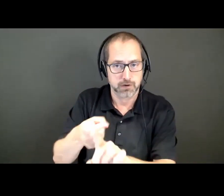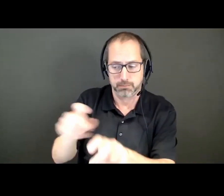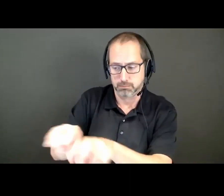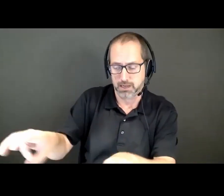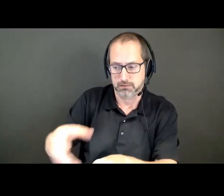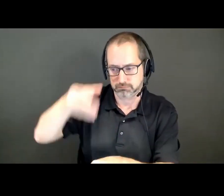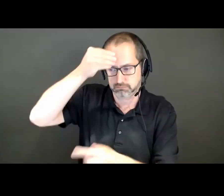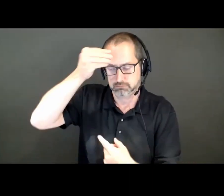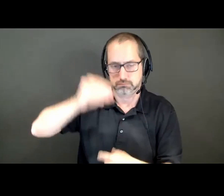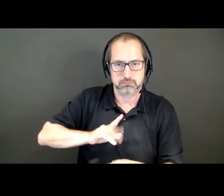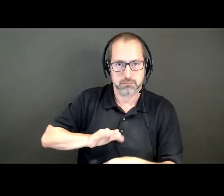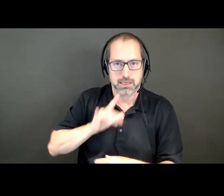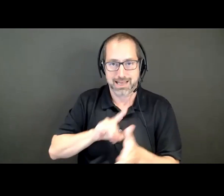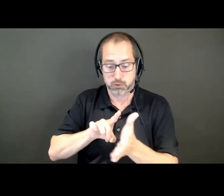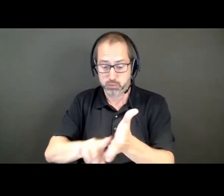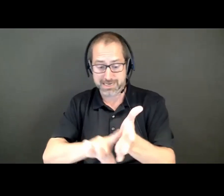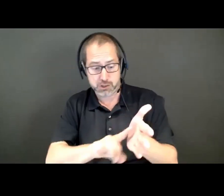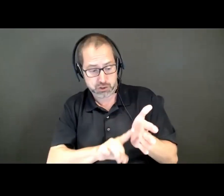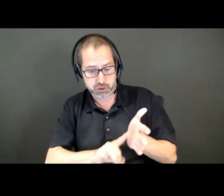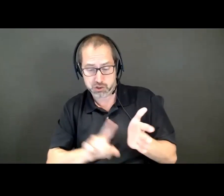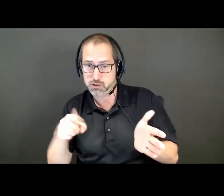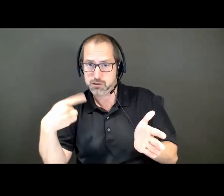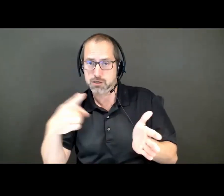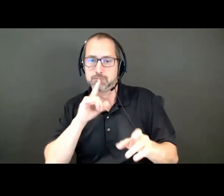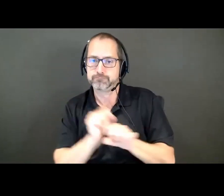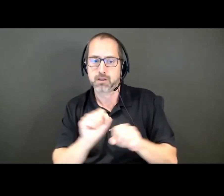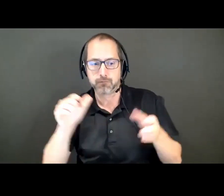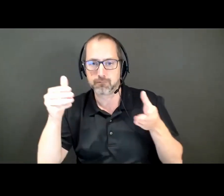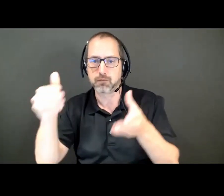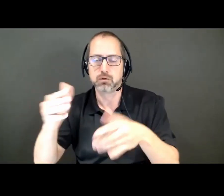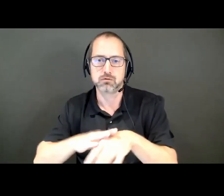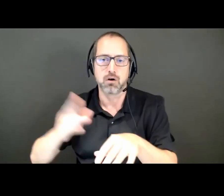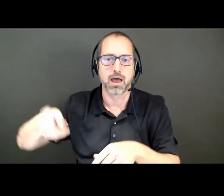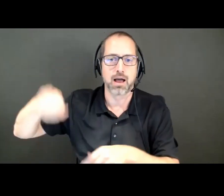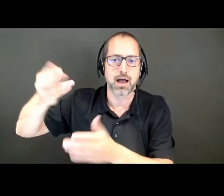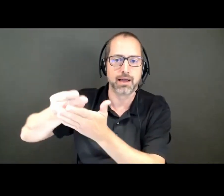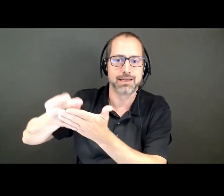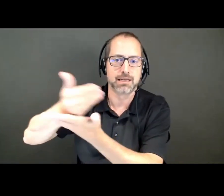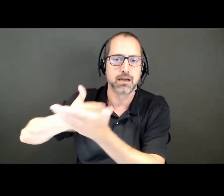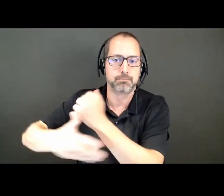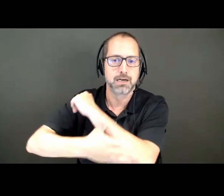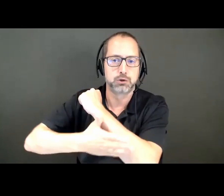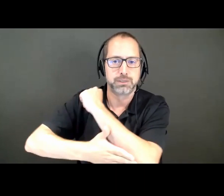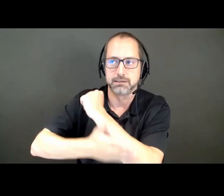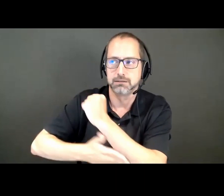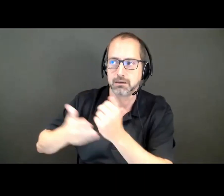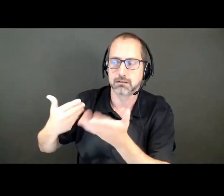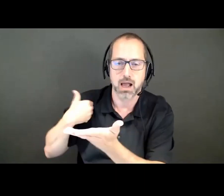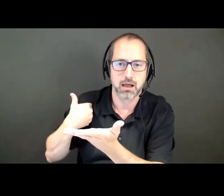is generated in this field is overly focused on high income countries, countries that have wealth